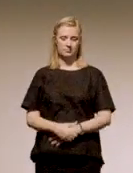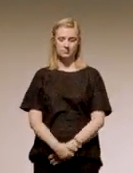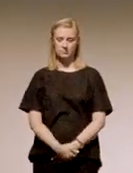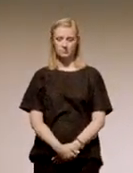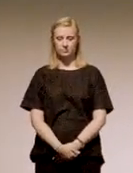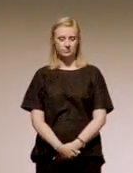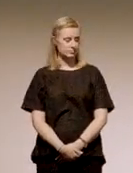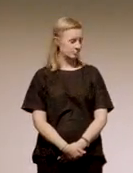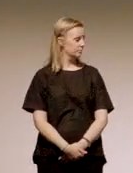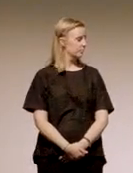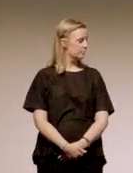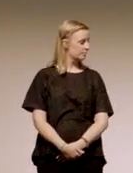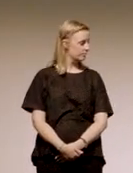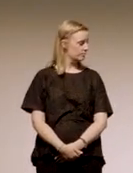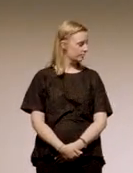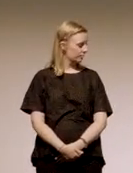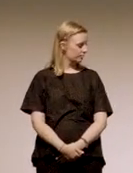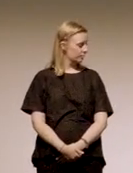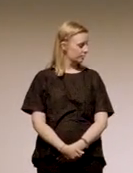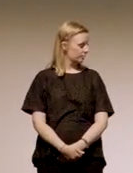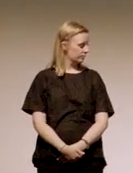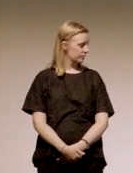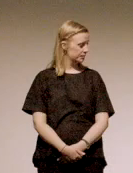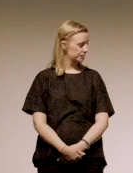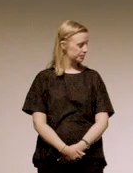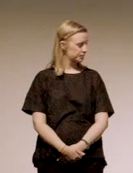(VIDEO PLAYS)